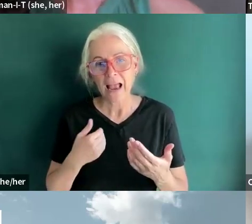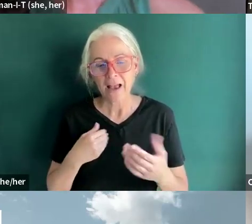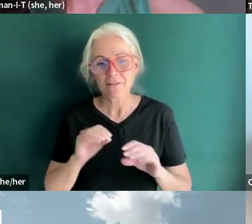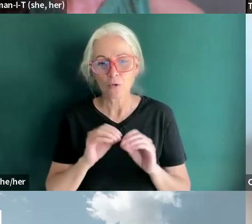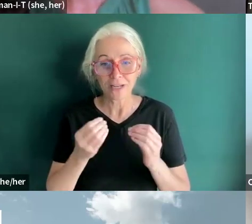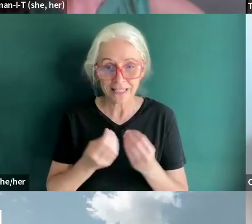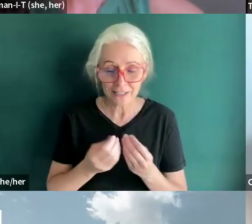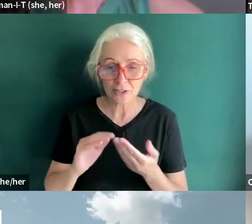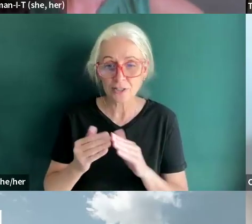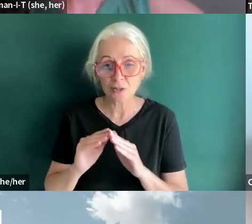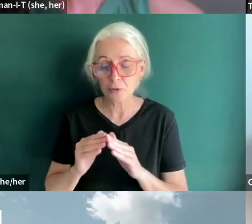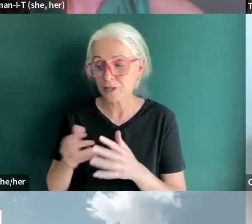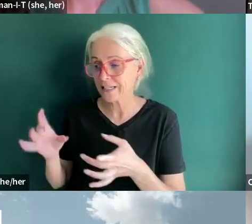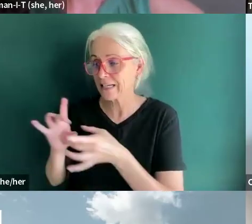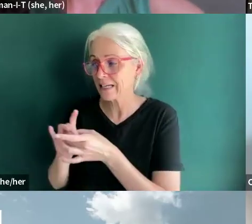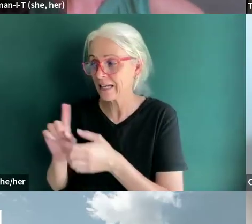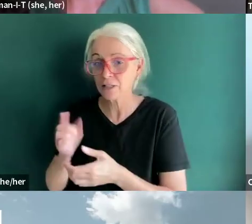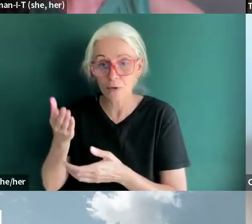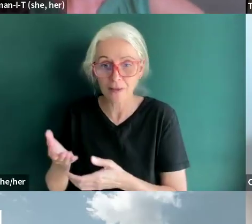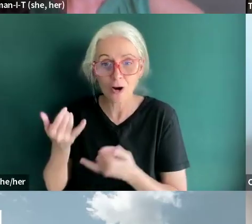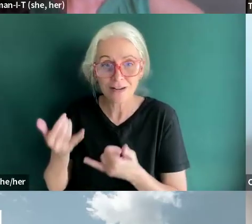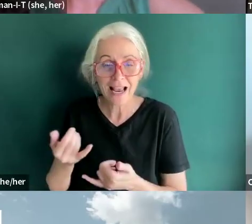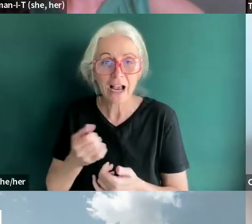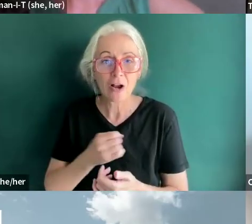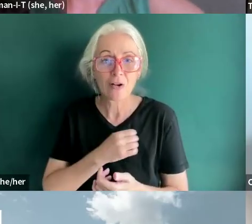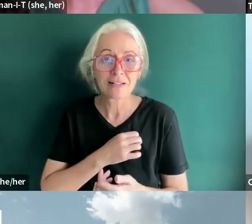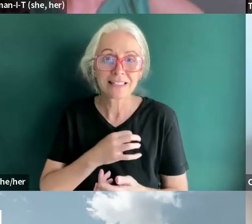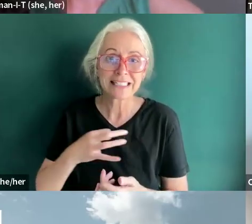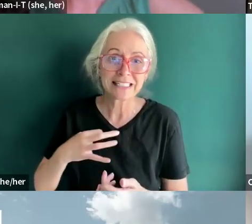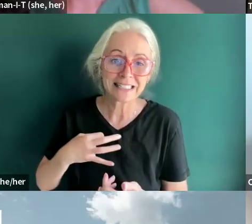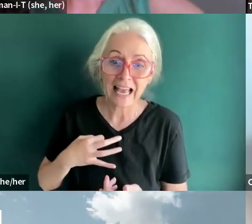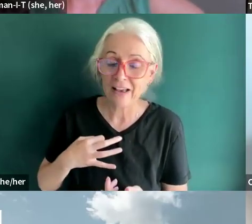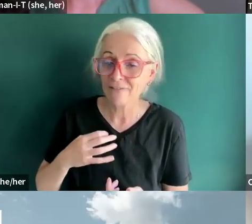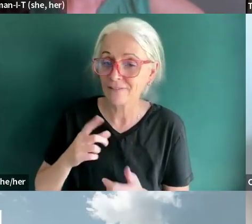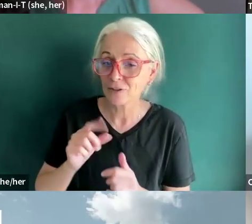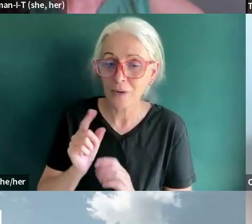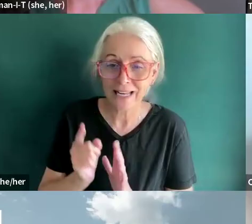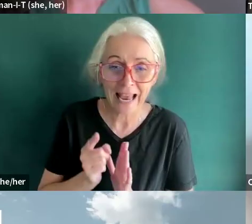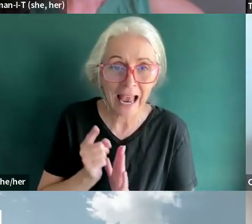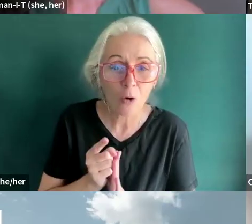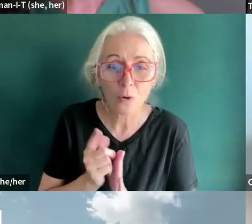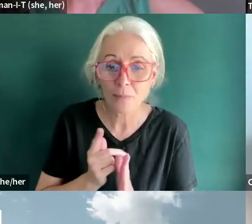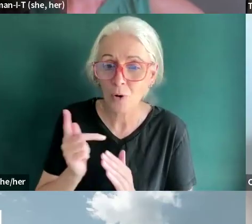are, and, you know, whether your staff have time to do a 20-hour, you know, program or a 6-hour